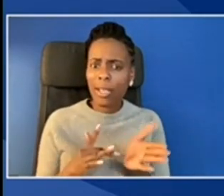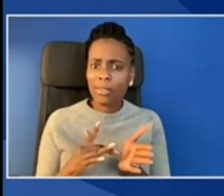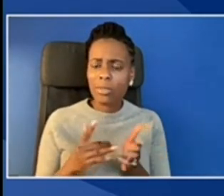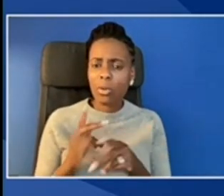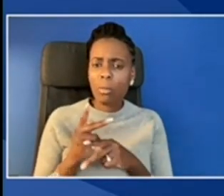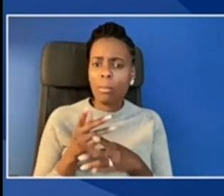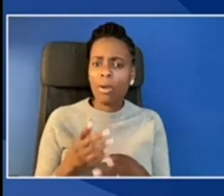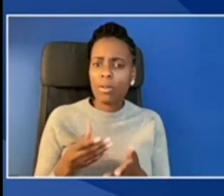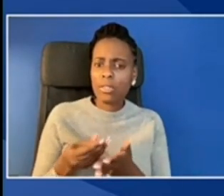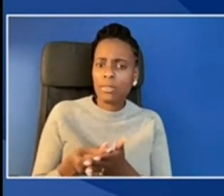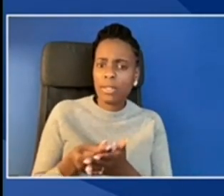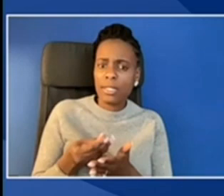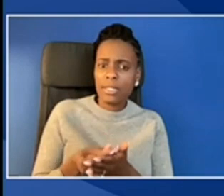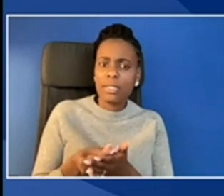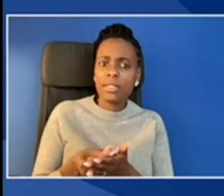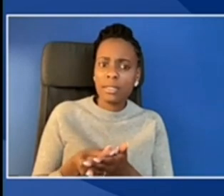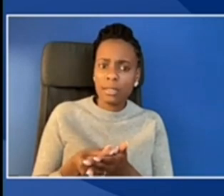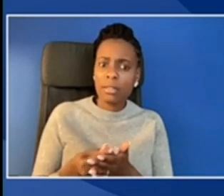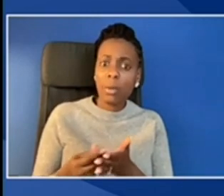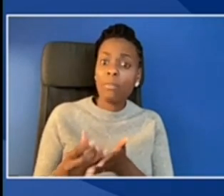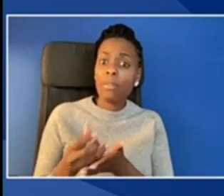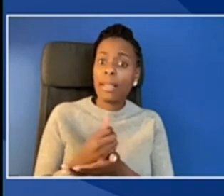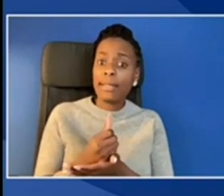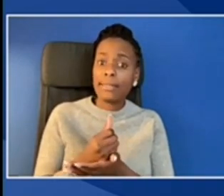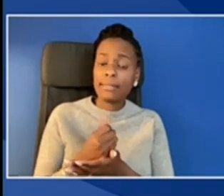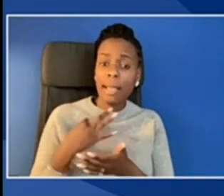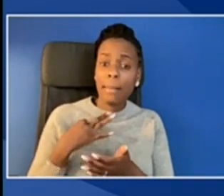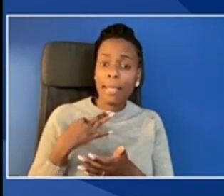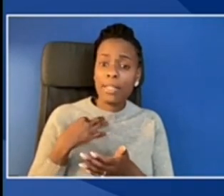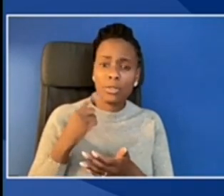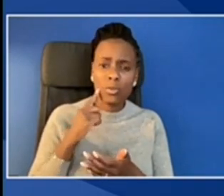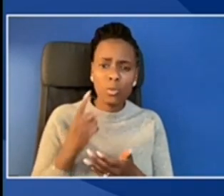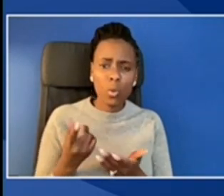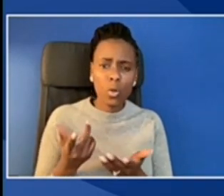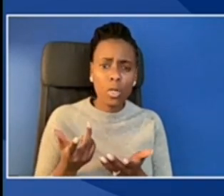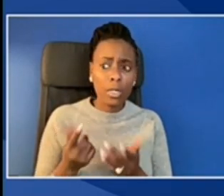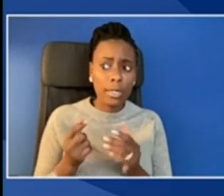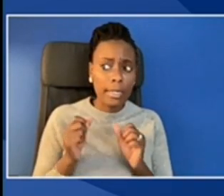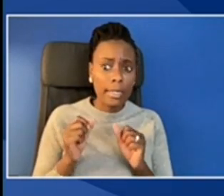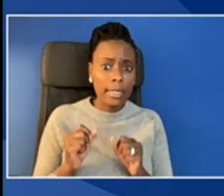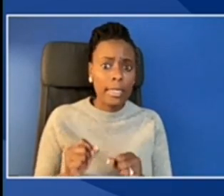that that we had collected applications for. So can we take those resources and